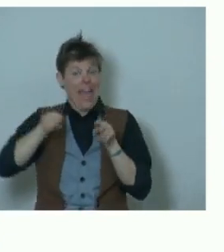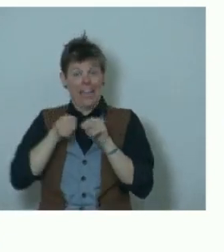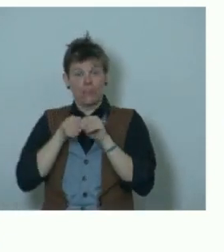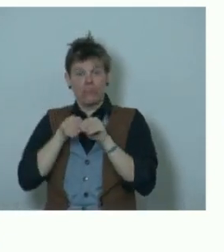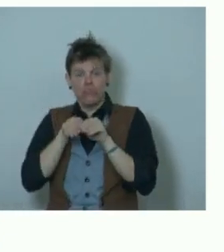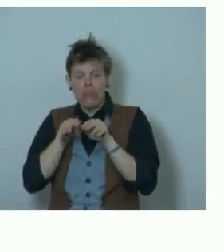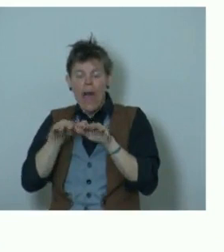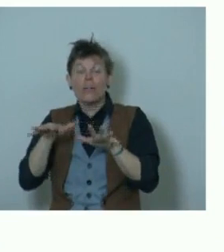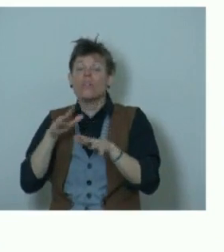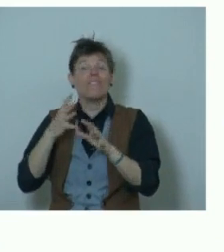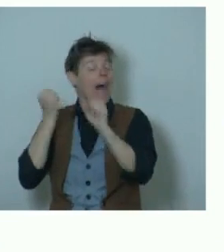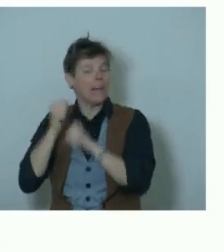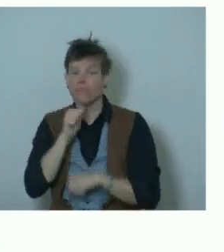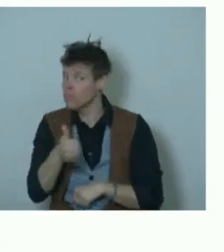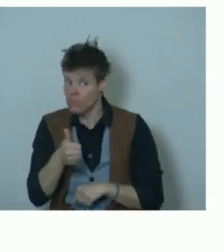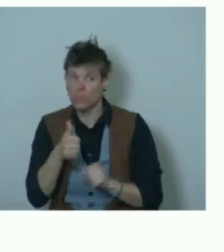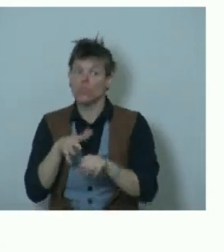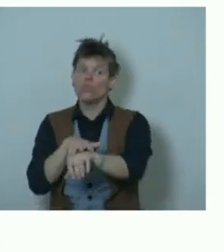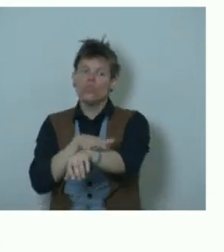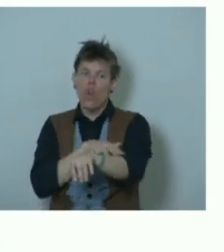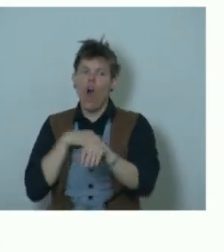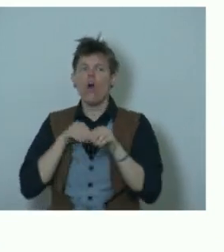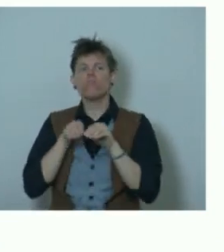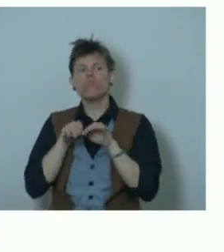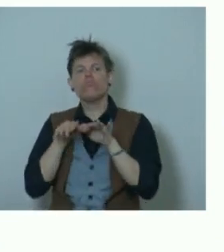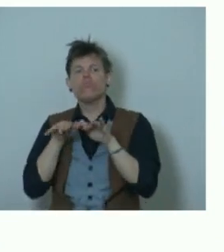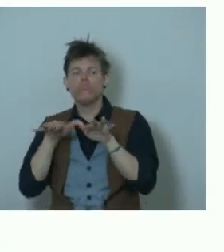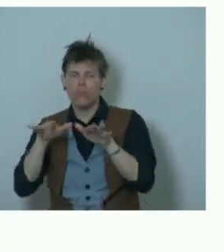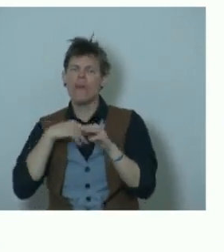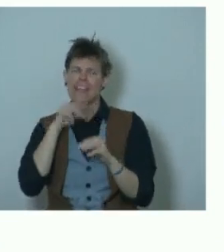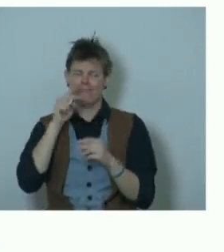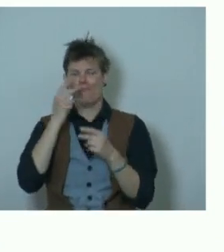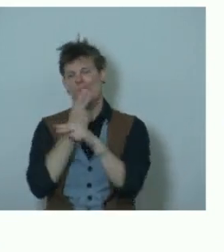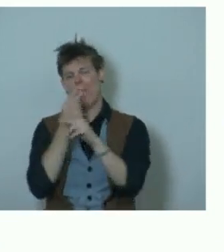DOUBLING TIME IS REALLY LENGTHENING. IT MEANS SLOWING THE SPREAD OF INFECTION.